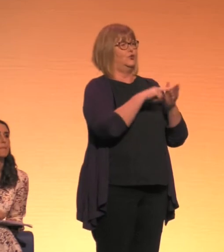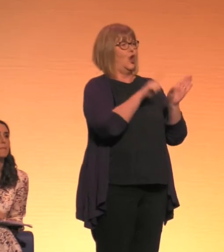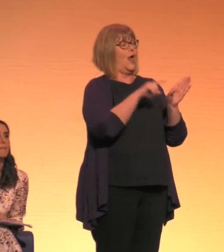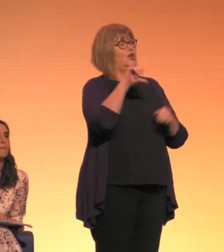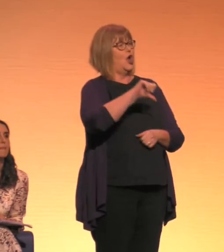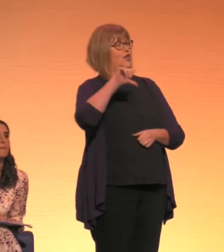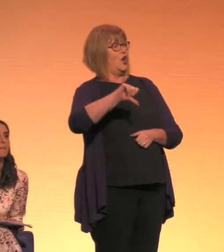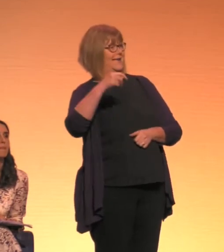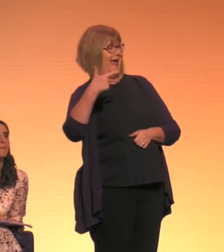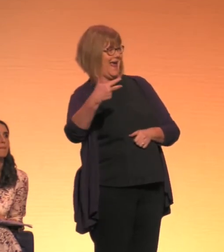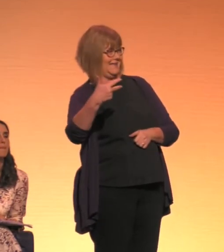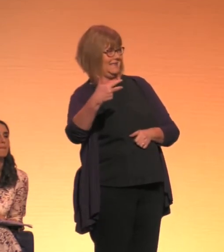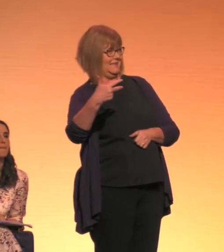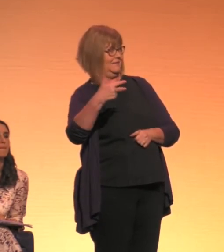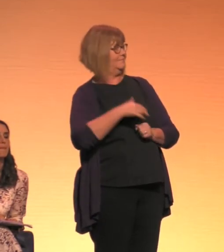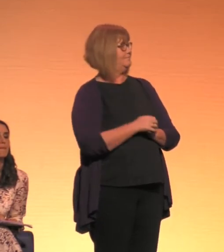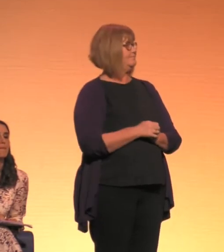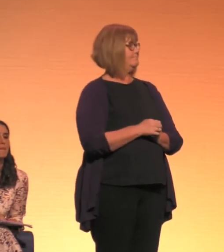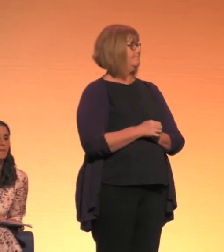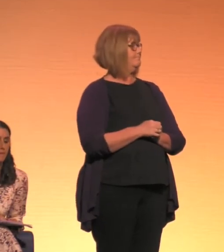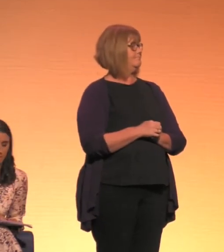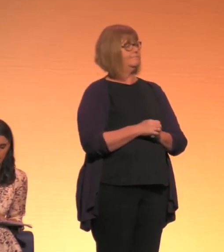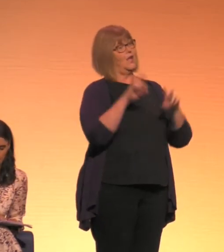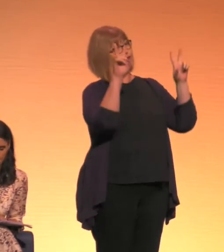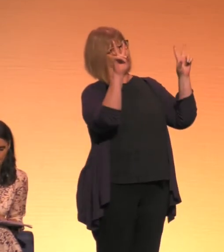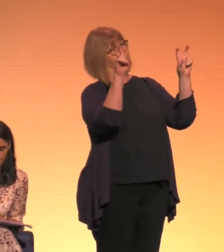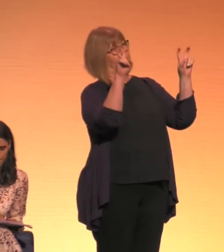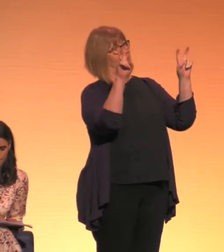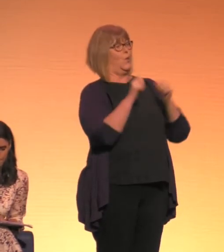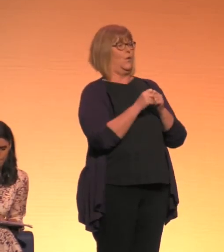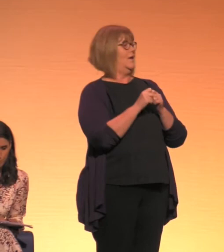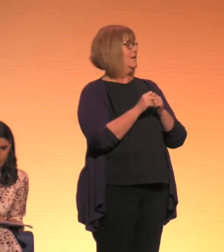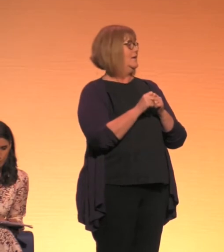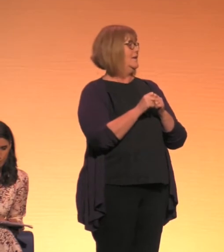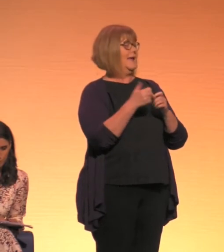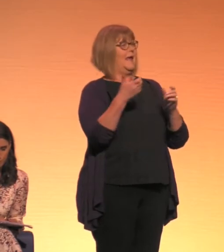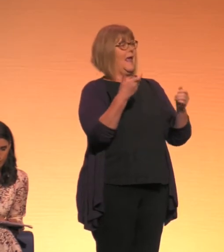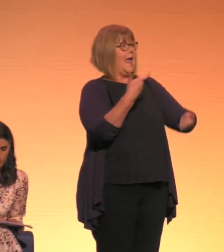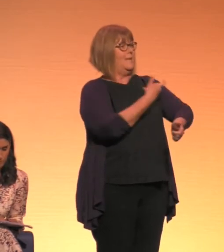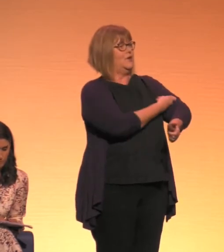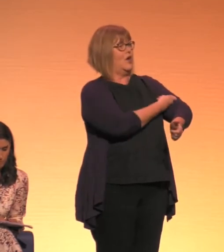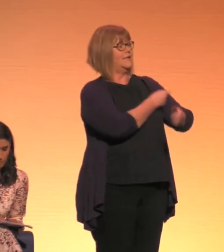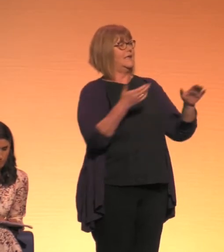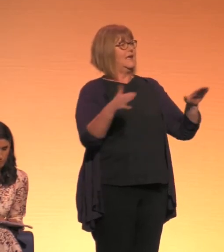A very topical heading of the lead article-- "Immunization Coverage and Risk Factors